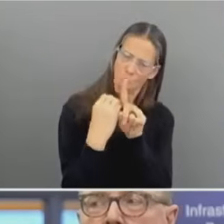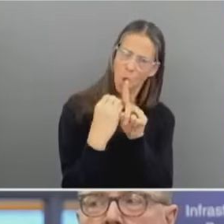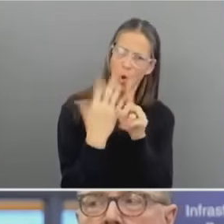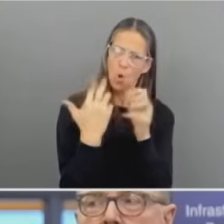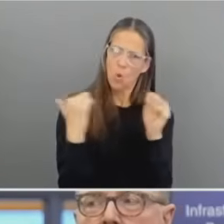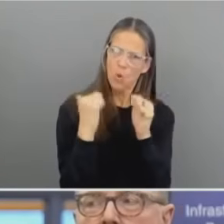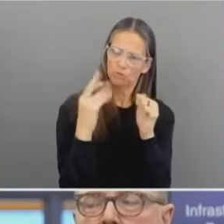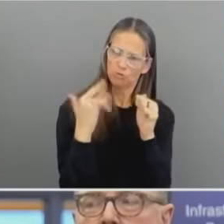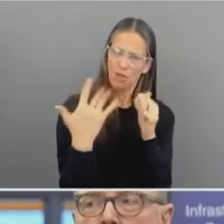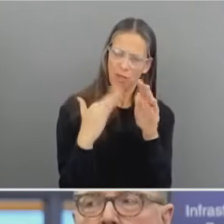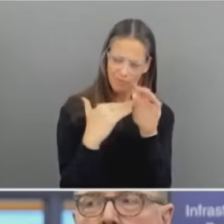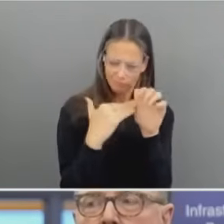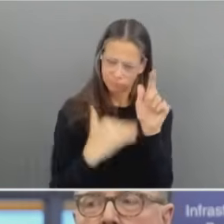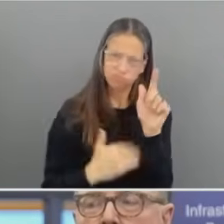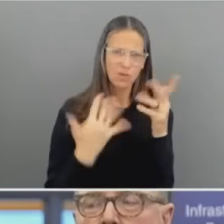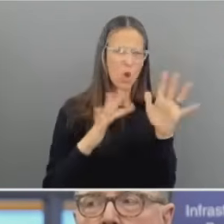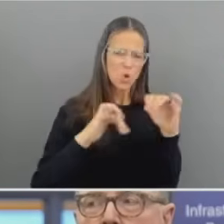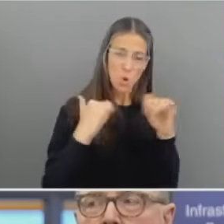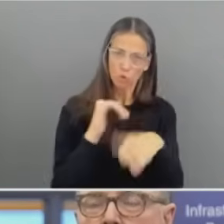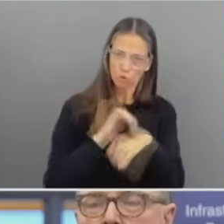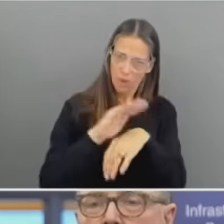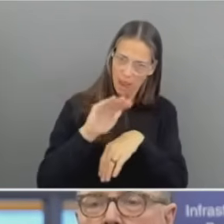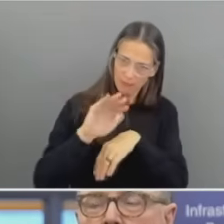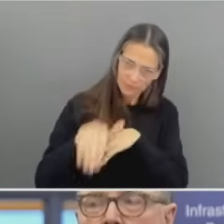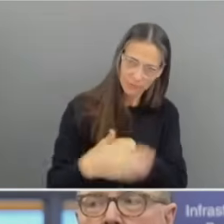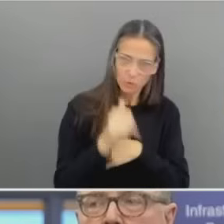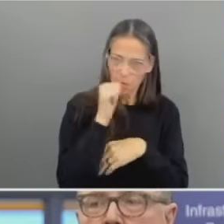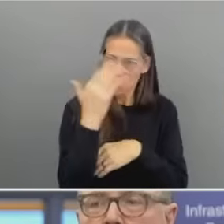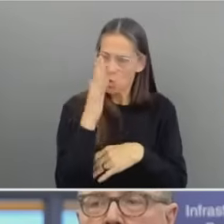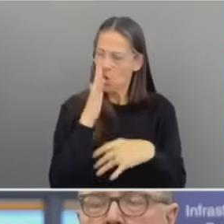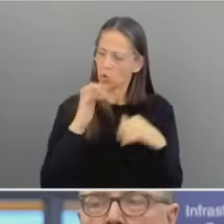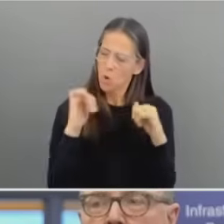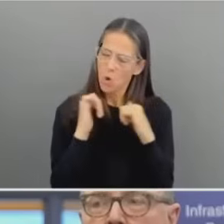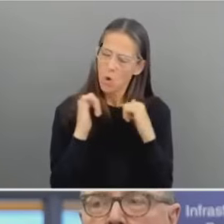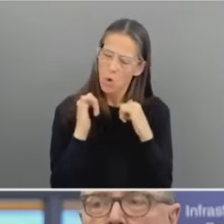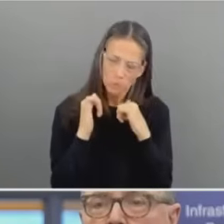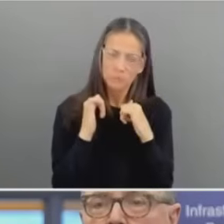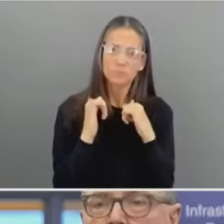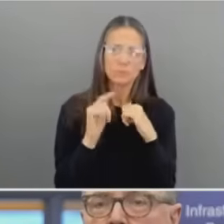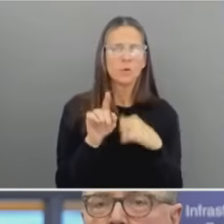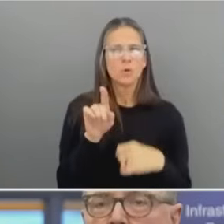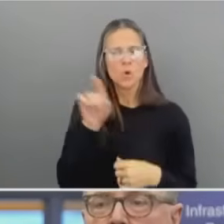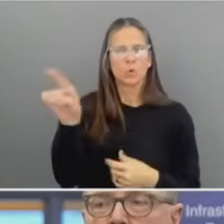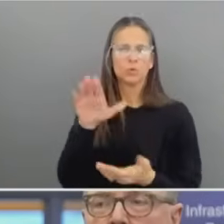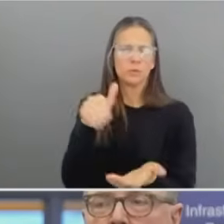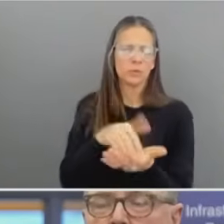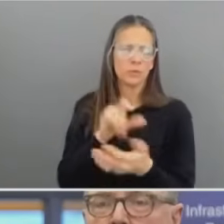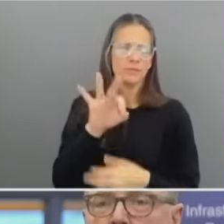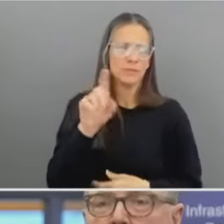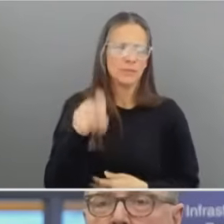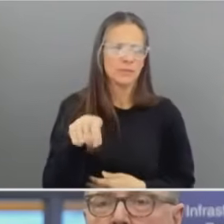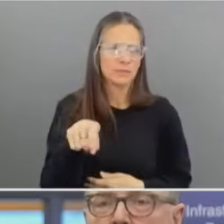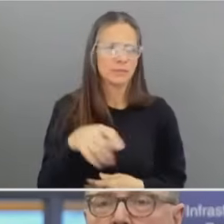THE GOVERNOR’S HIGHLIGHTED THAT ALREADY BRUTAL COLD TEMPERATURES NEAR ZERO, WIND CHILLS WELL BELOW ZERO OVERNIGHT TONIGHT AND INTO TOMORROW MORNING.